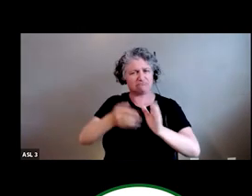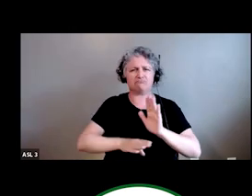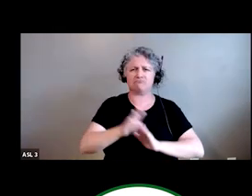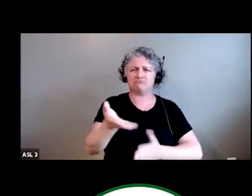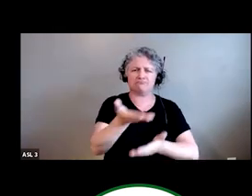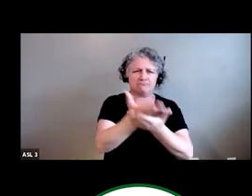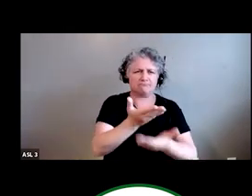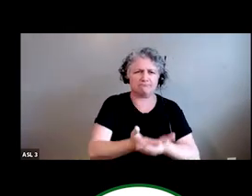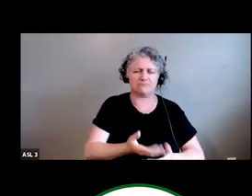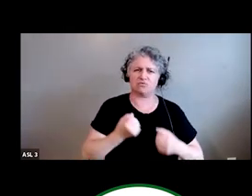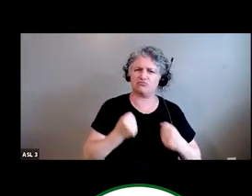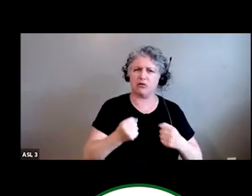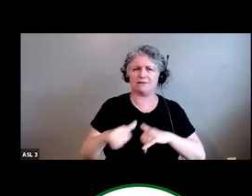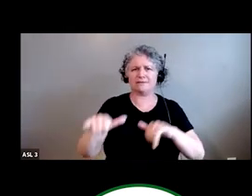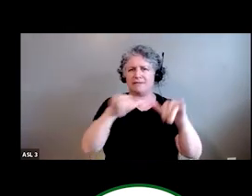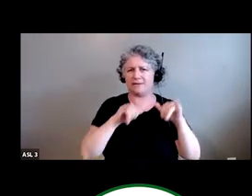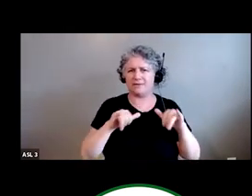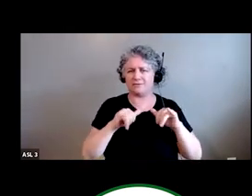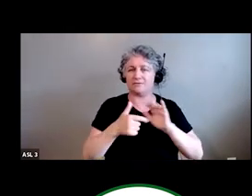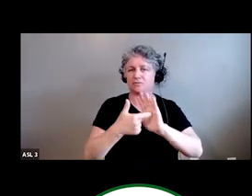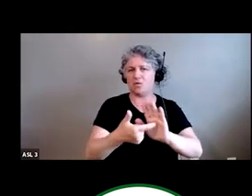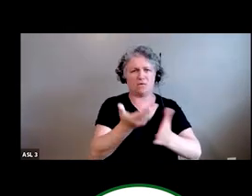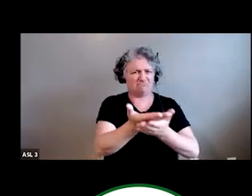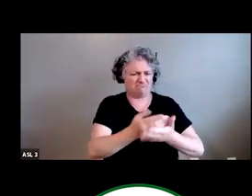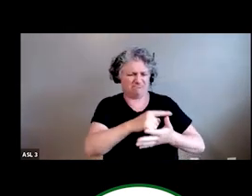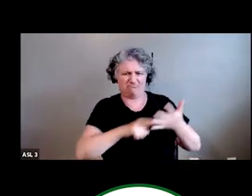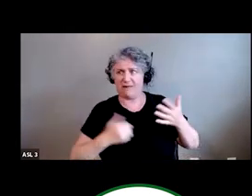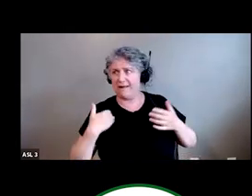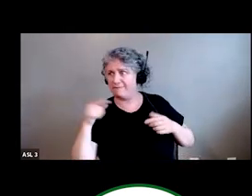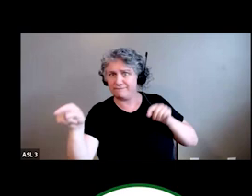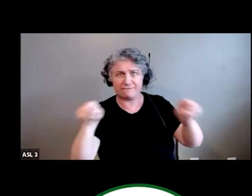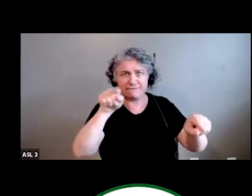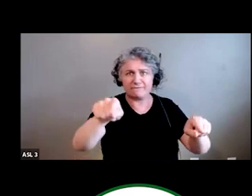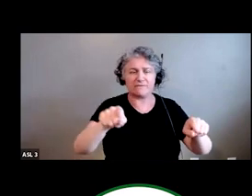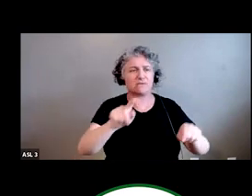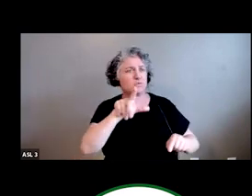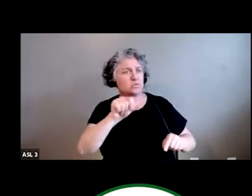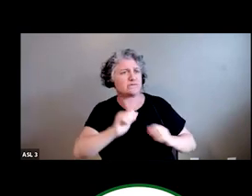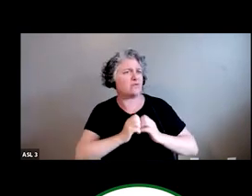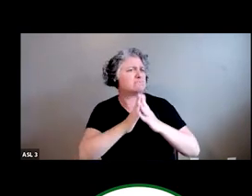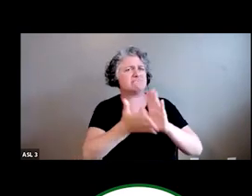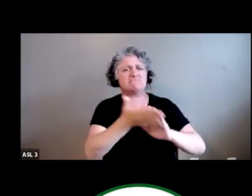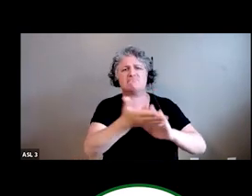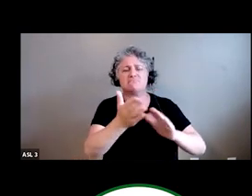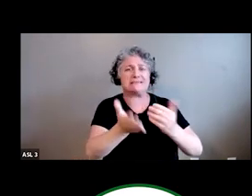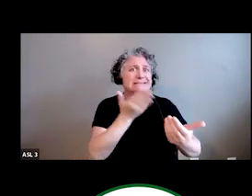towards a better future for all, we can develop outdoor spaces that are truly accessible to disabled people.